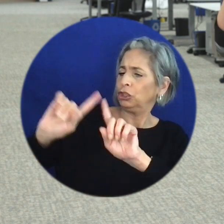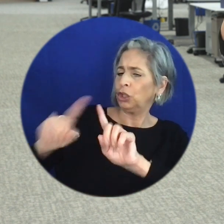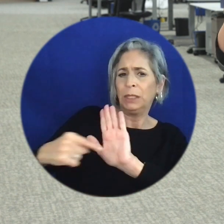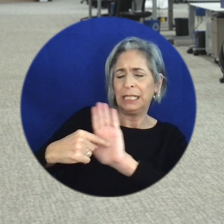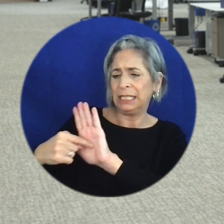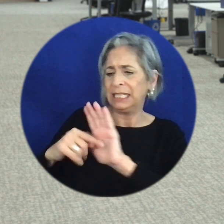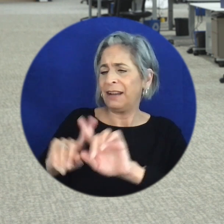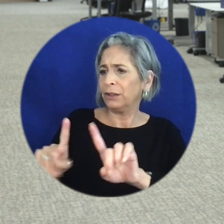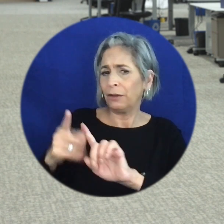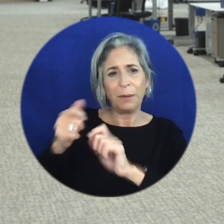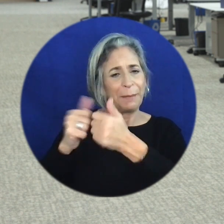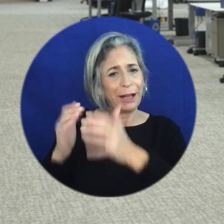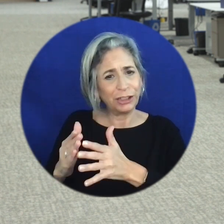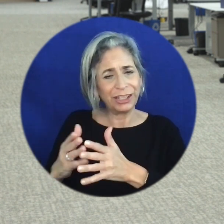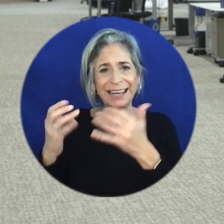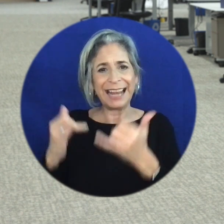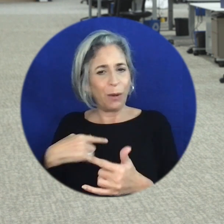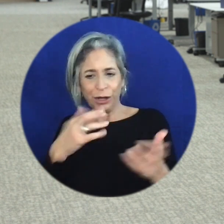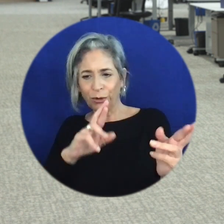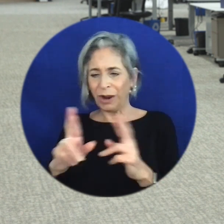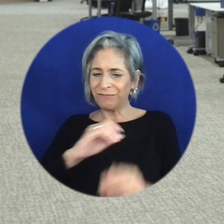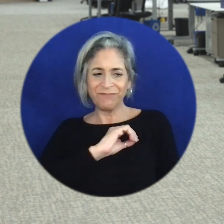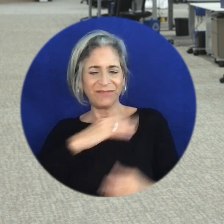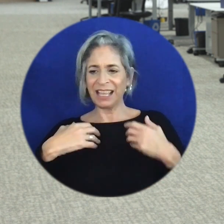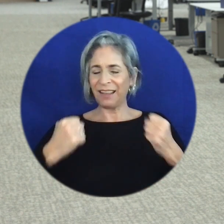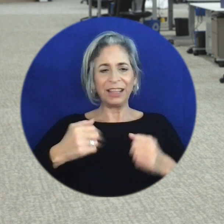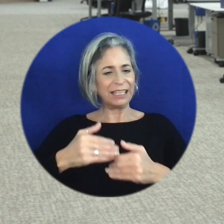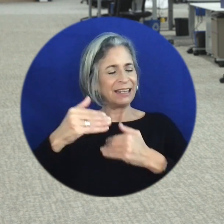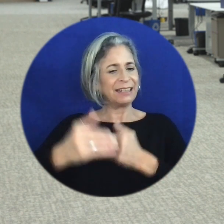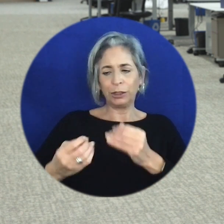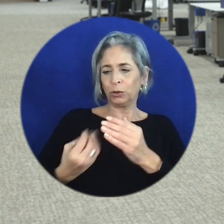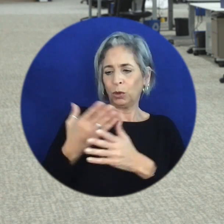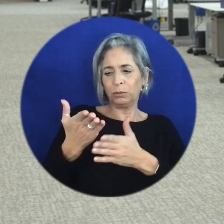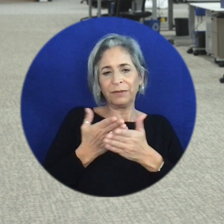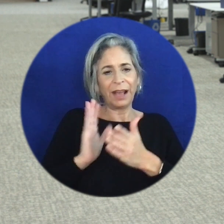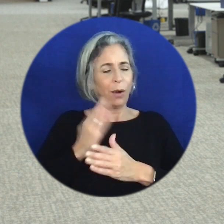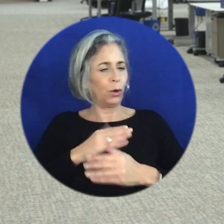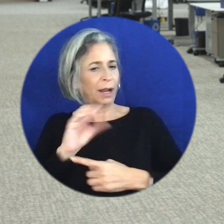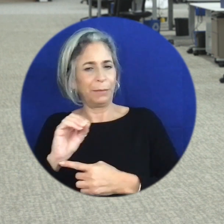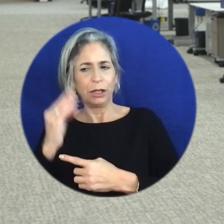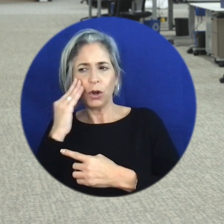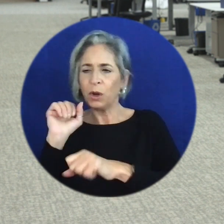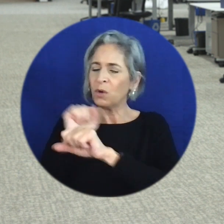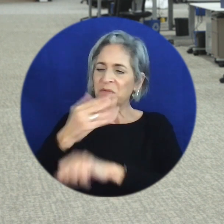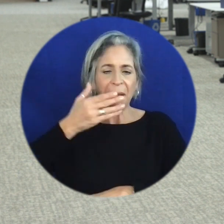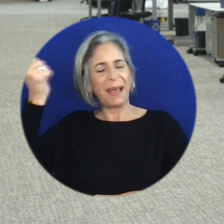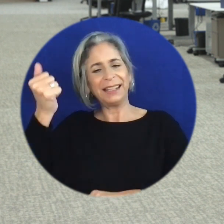and differentiating from our competitors. We are now positioned to confidently take on the next growth stages of our company, knowing that we're working